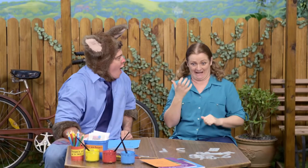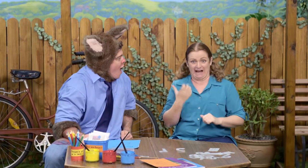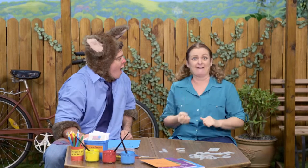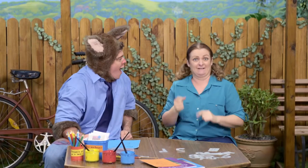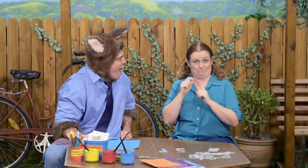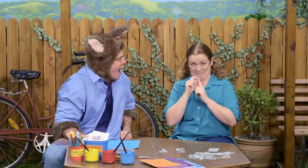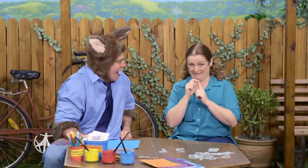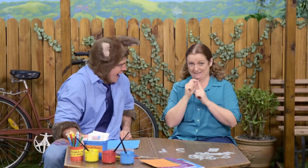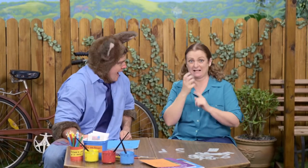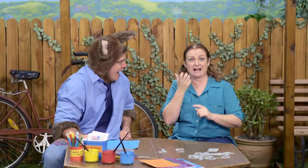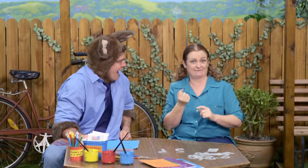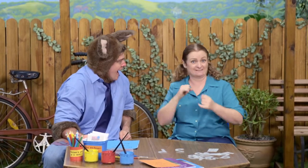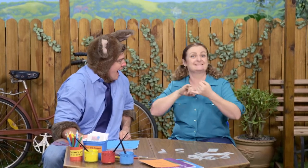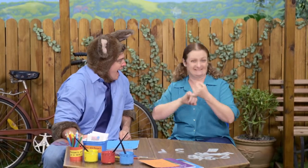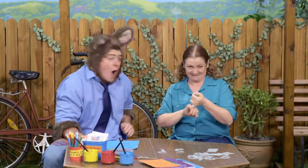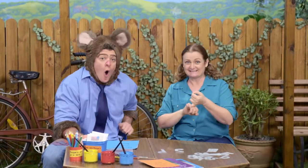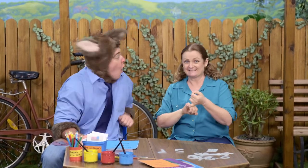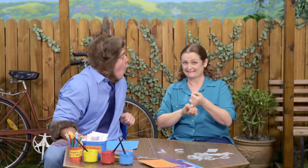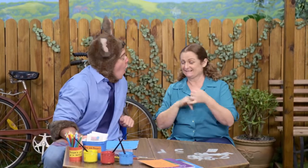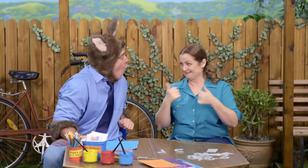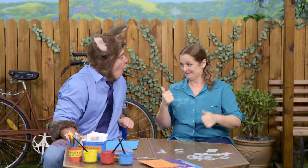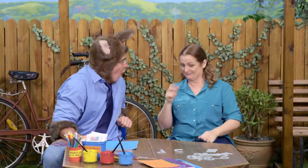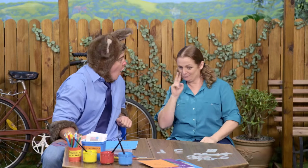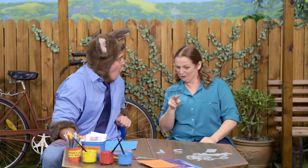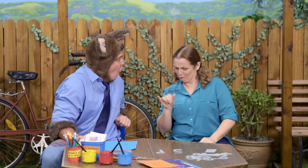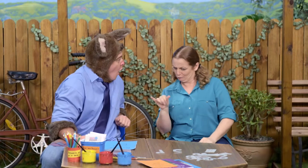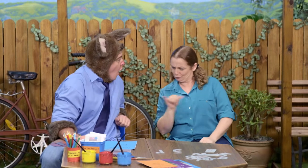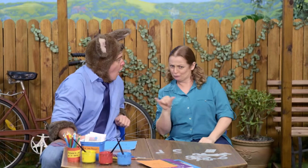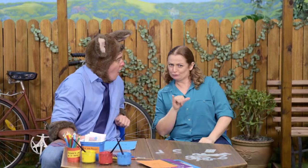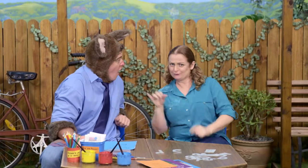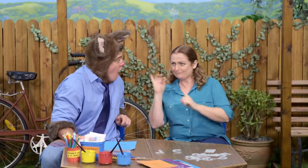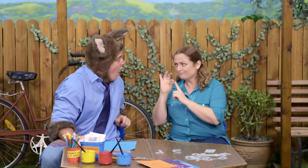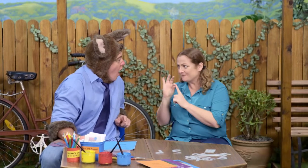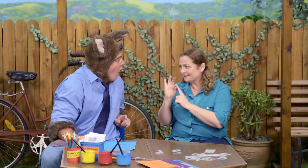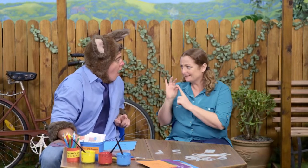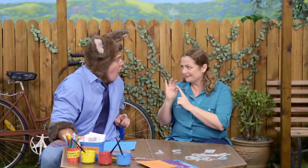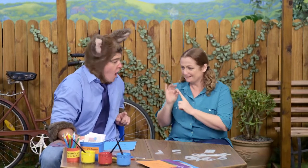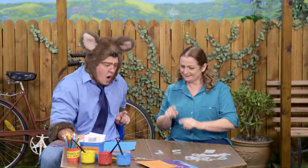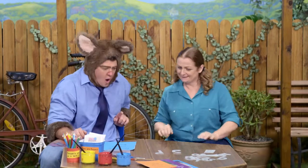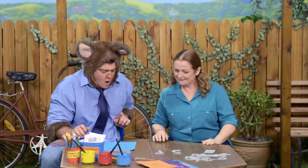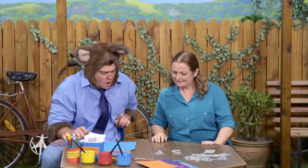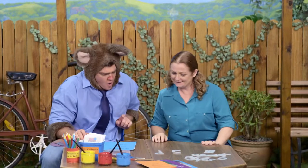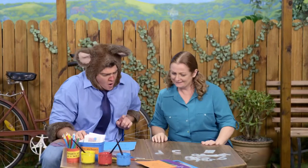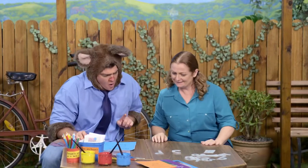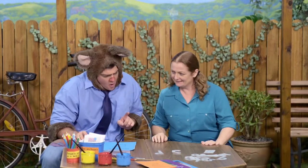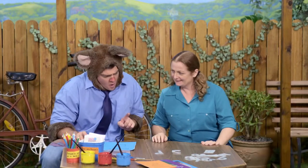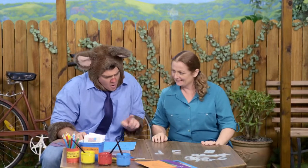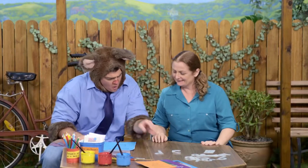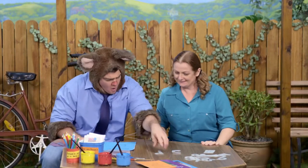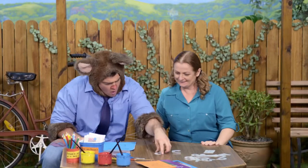We have a P. Oh. And an S. Which one do you think is the P? Ah.